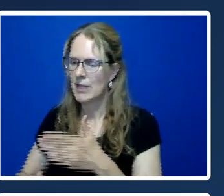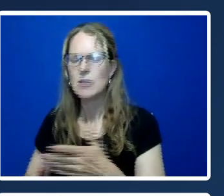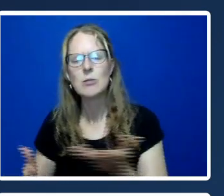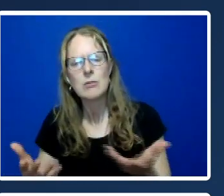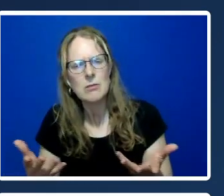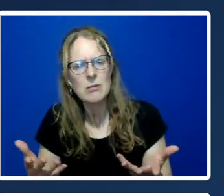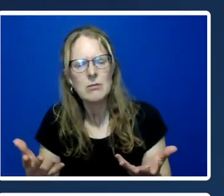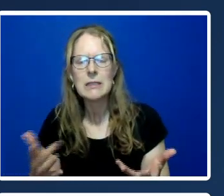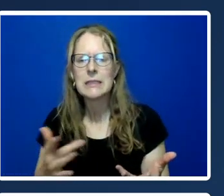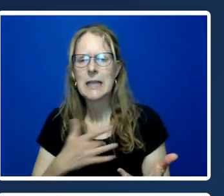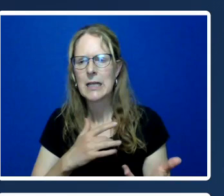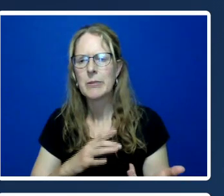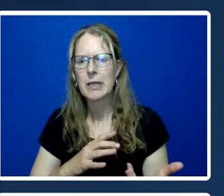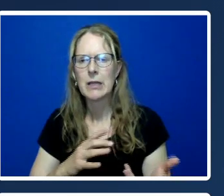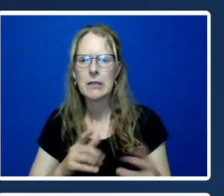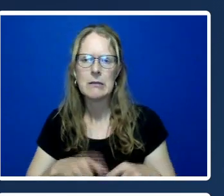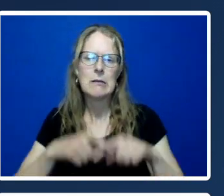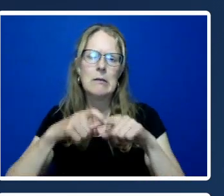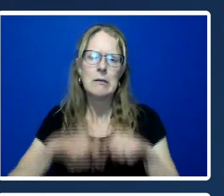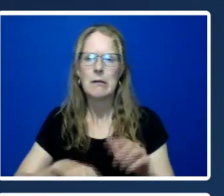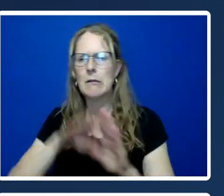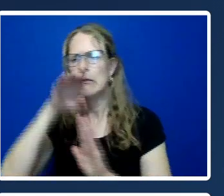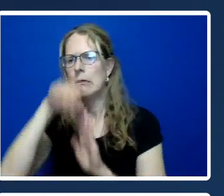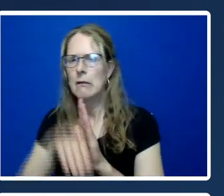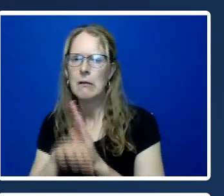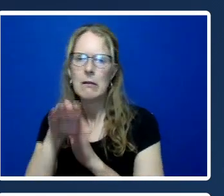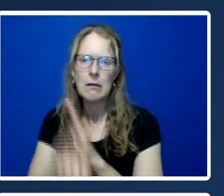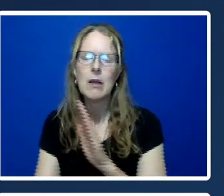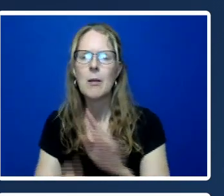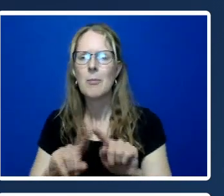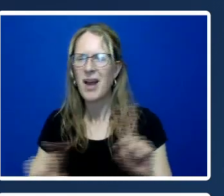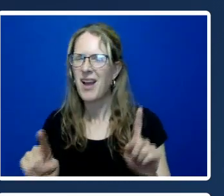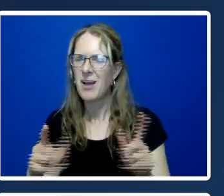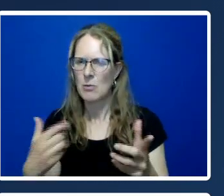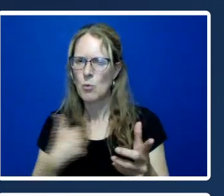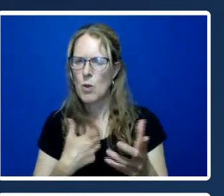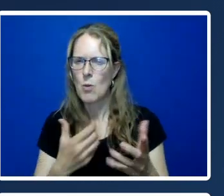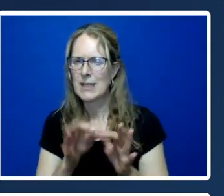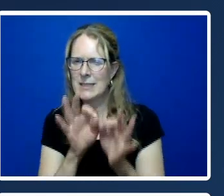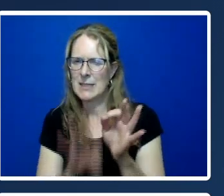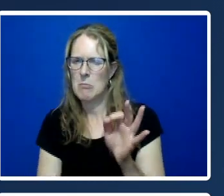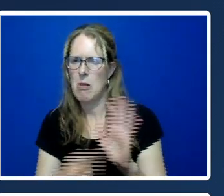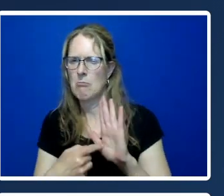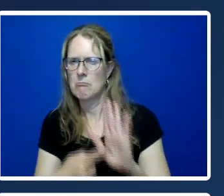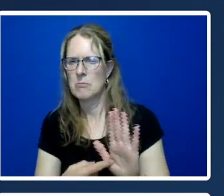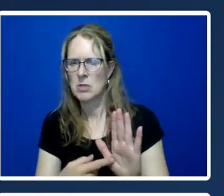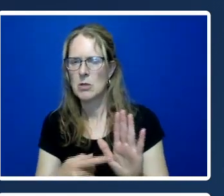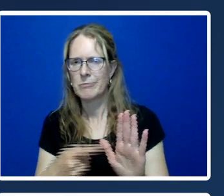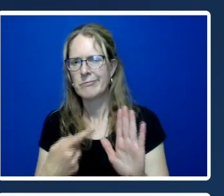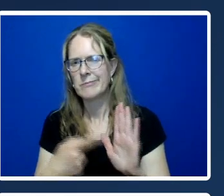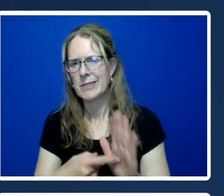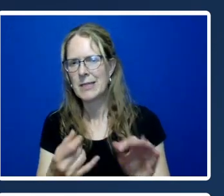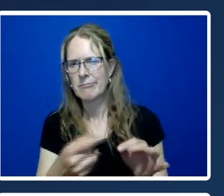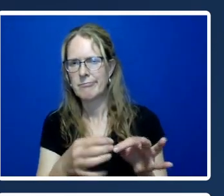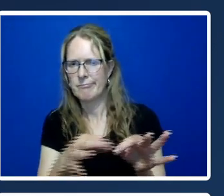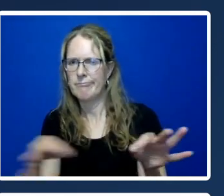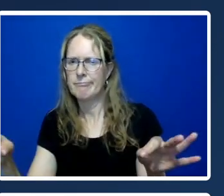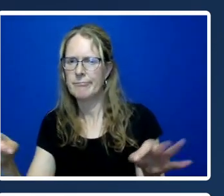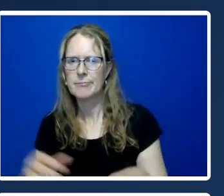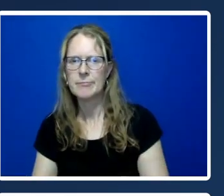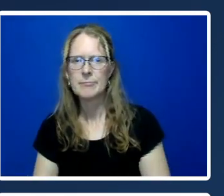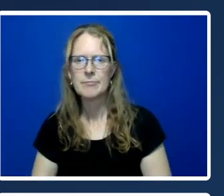but clarifying that one will likely need to double back more often than not. Next slide.